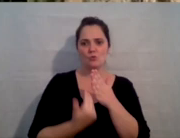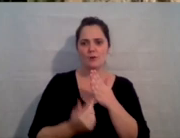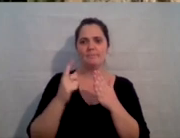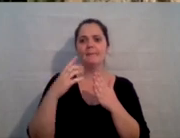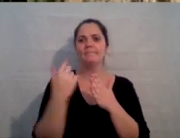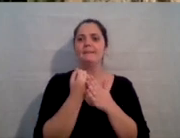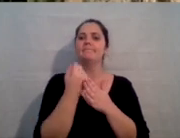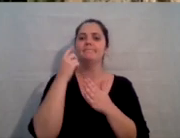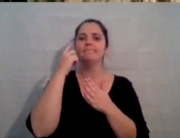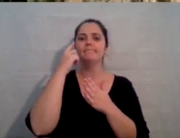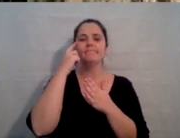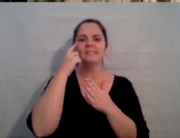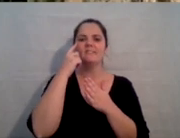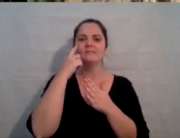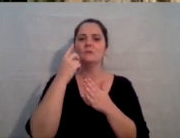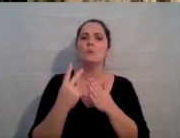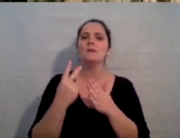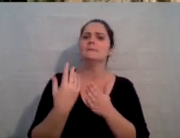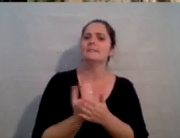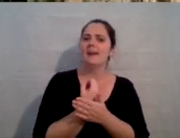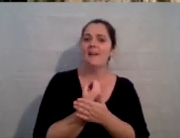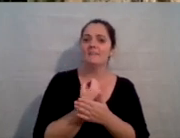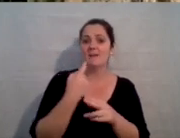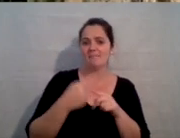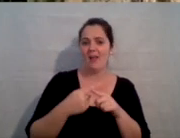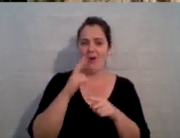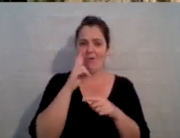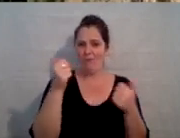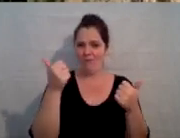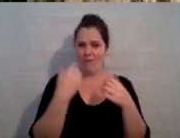okay and it looks great, I love masking.